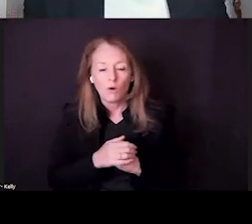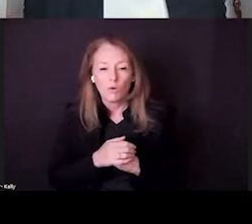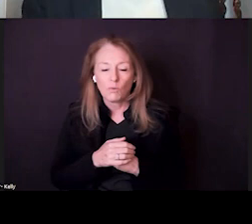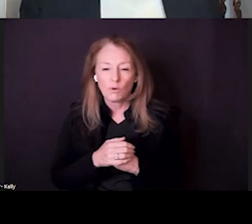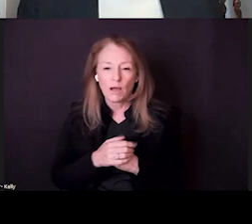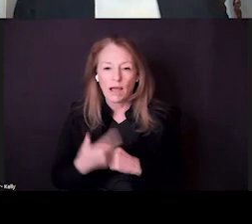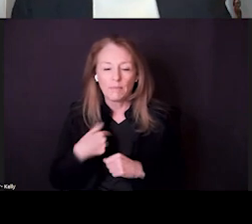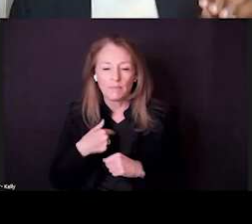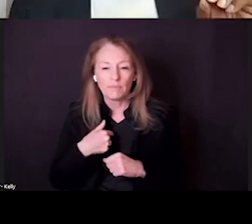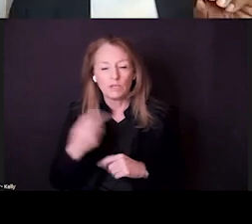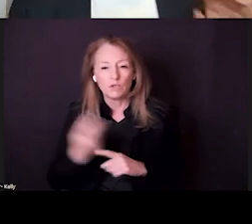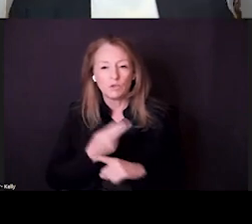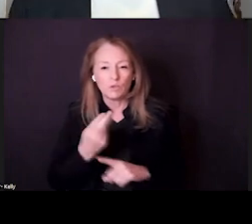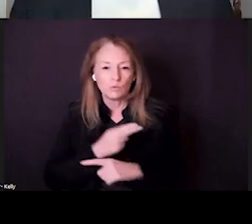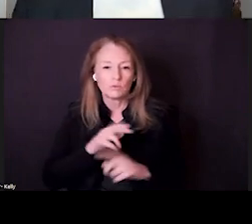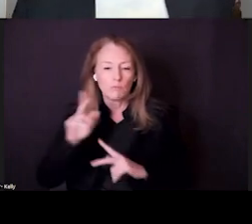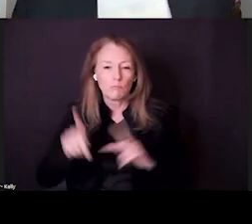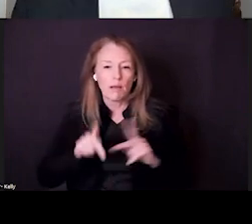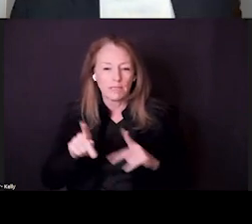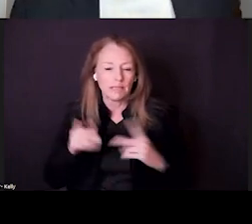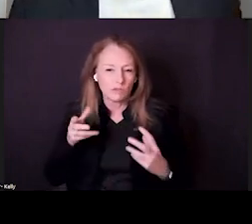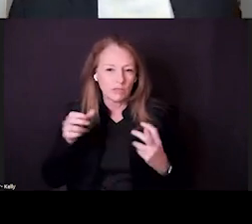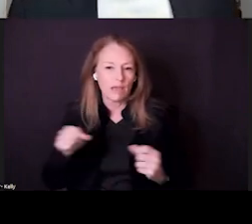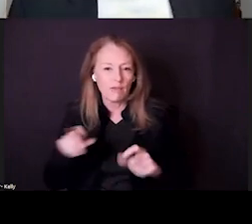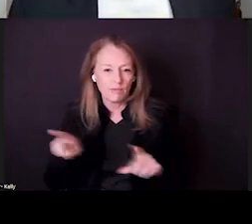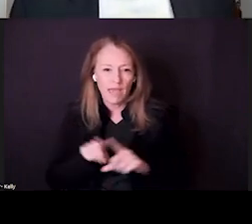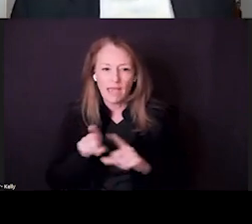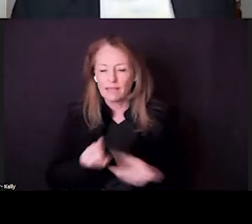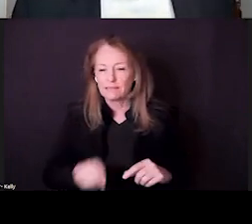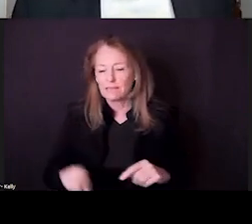FRAMEWORK OF HOW WE THINK ABOUT OUR SELVES AND HOW WE THINK ABOUT